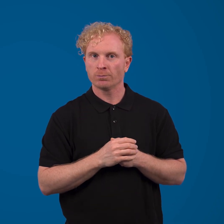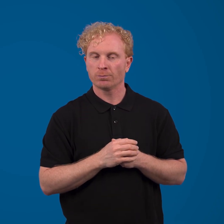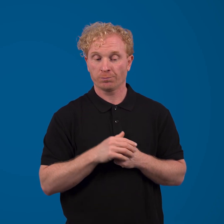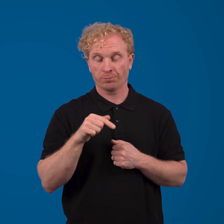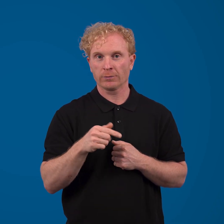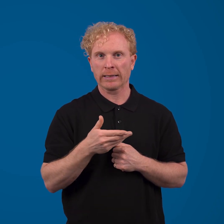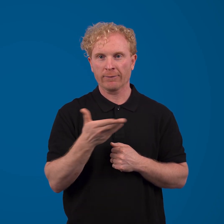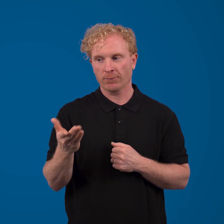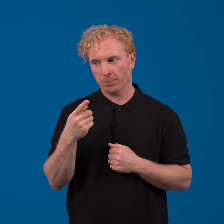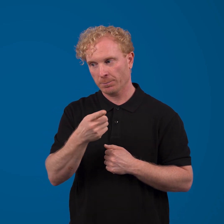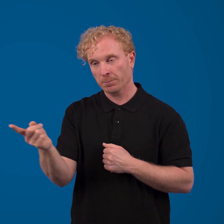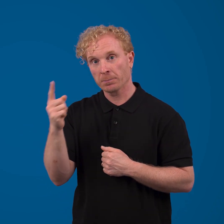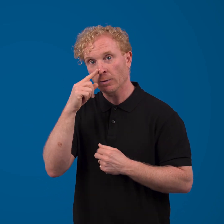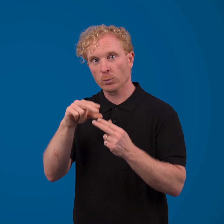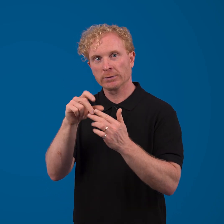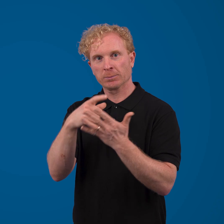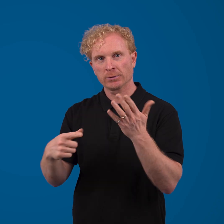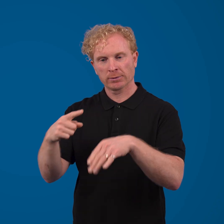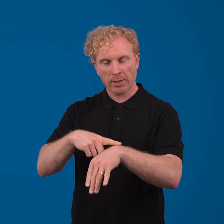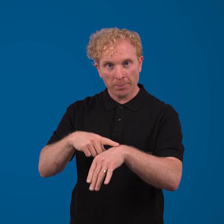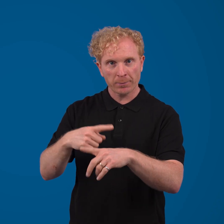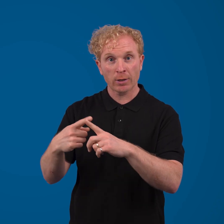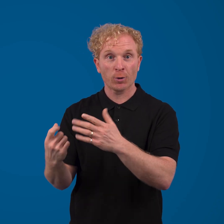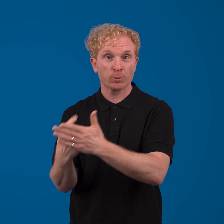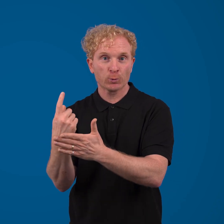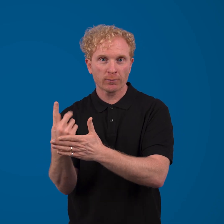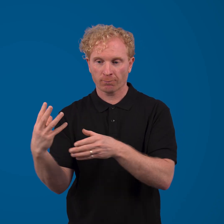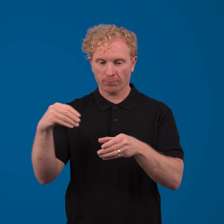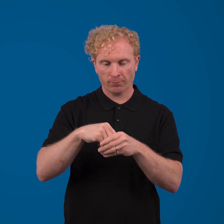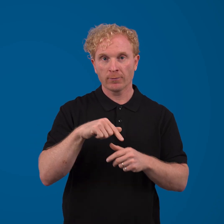This will give people with disability time and opportunities to be involved